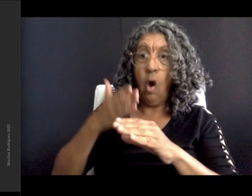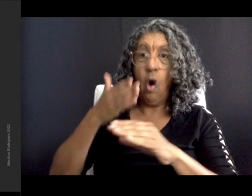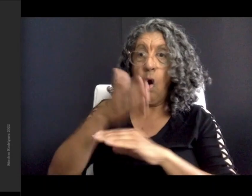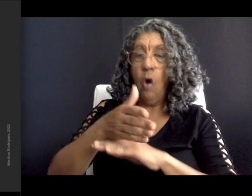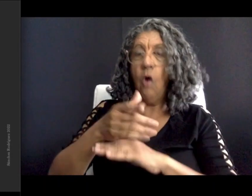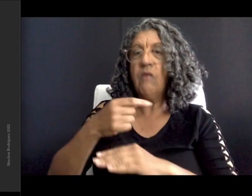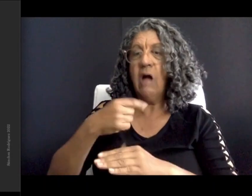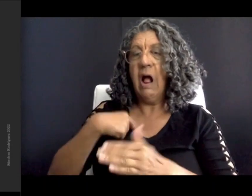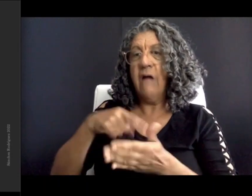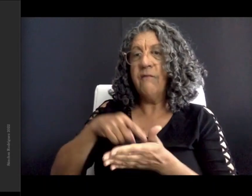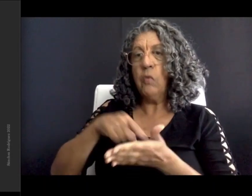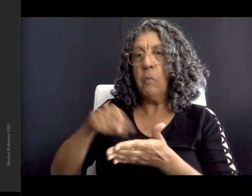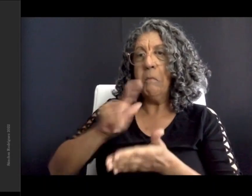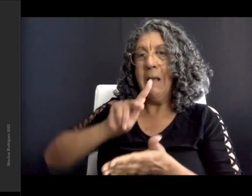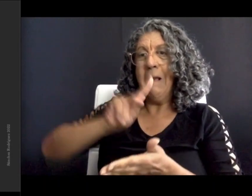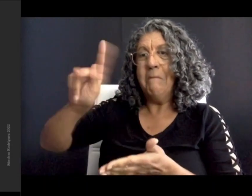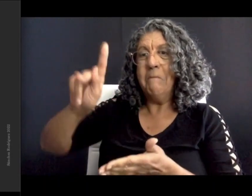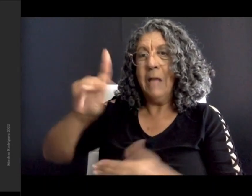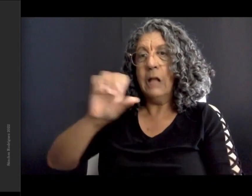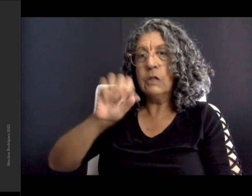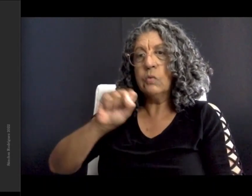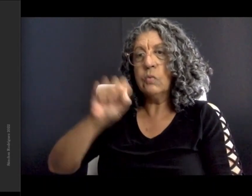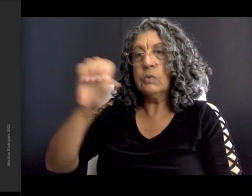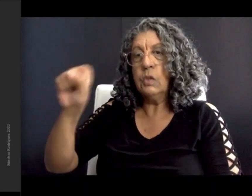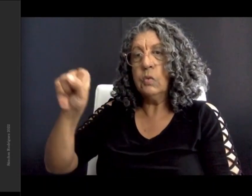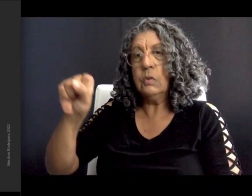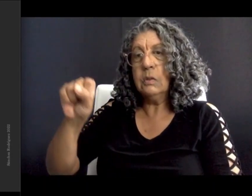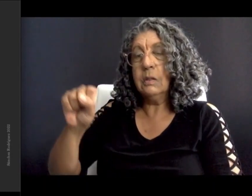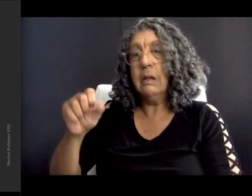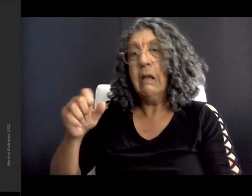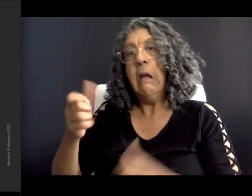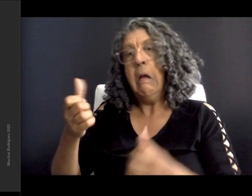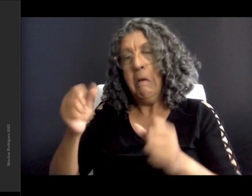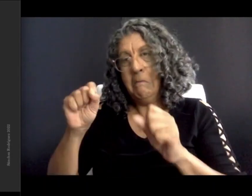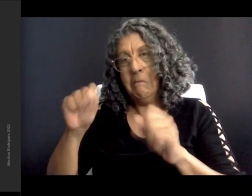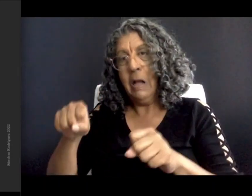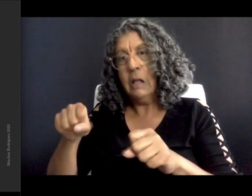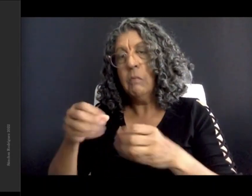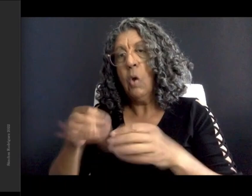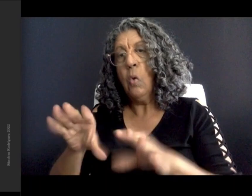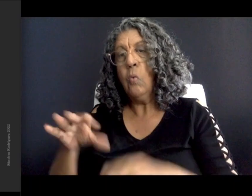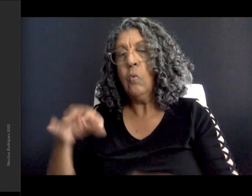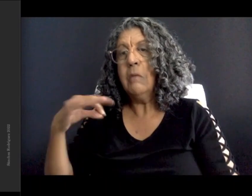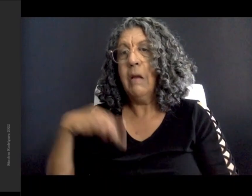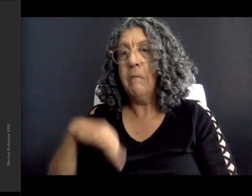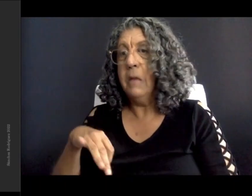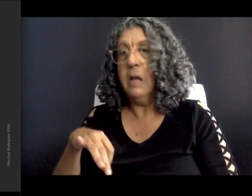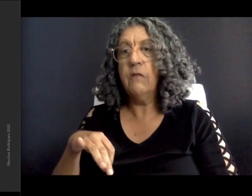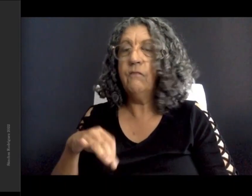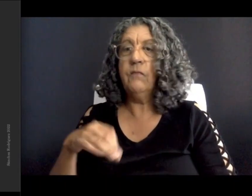Because if I work over 20 hours I'll have to pay back Social Security and I'll possibly